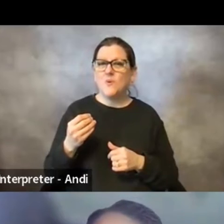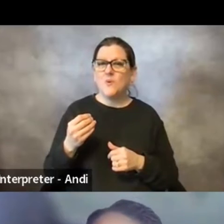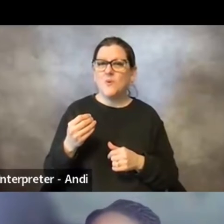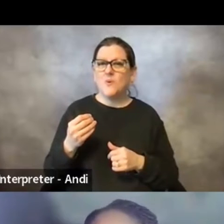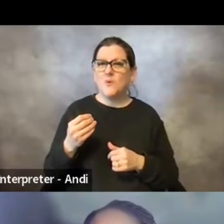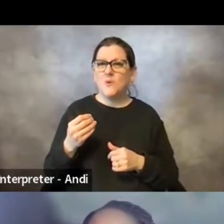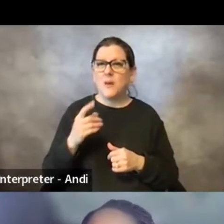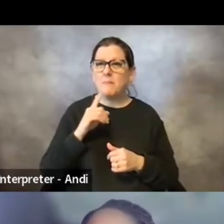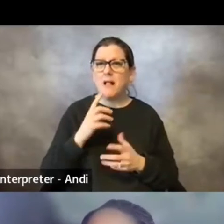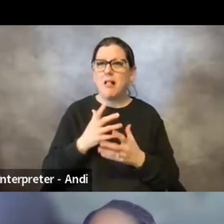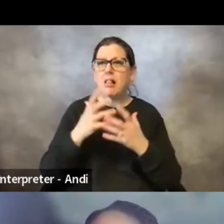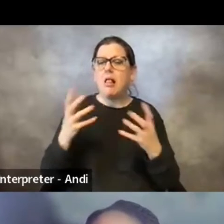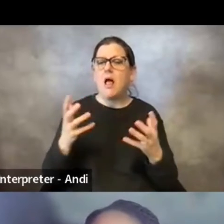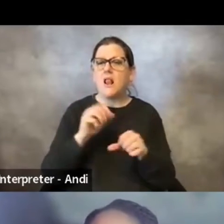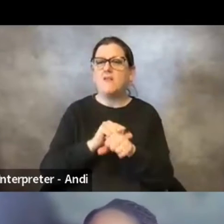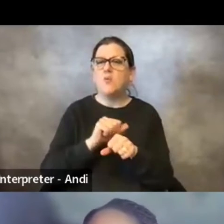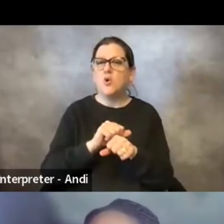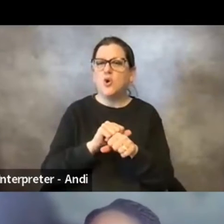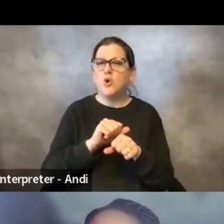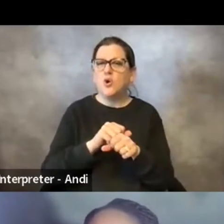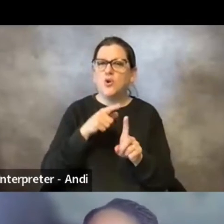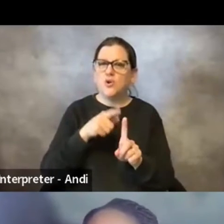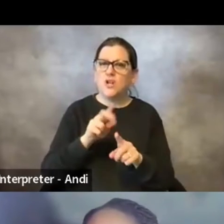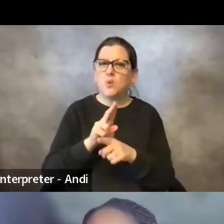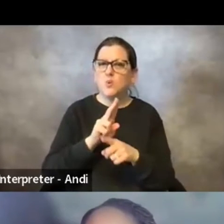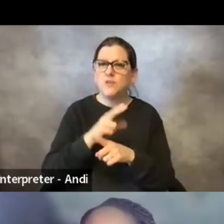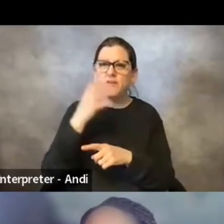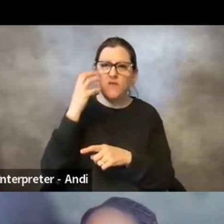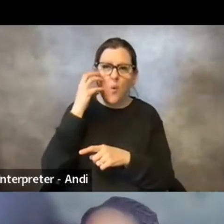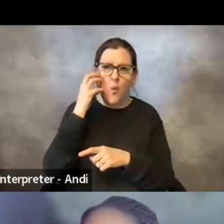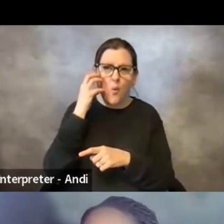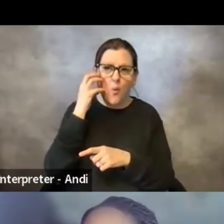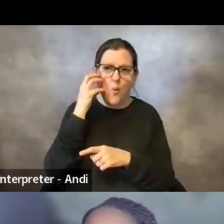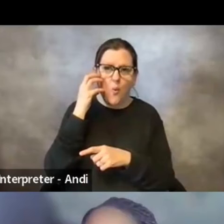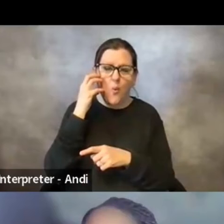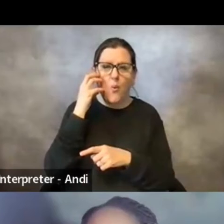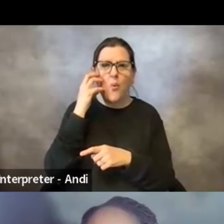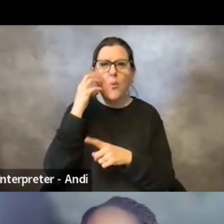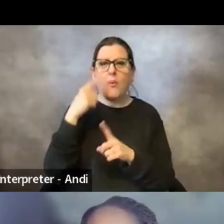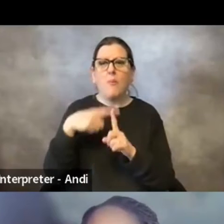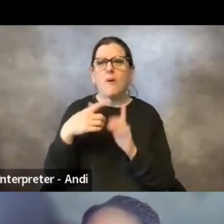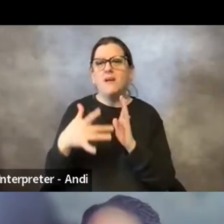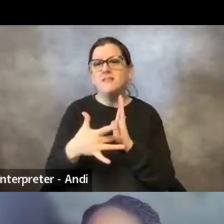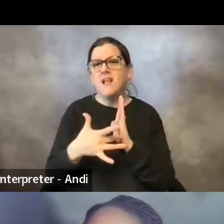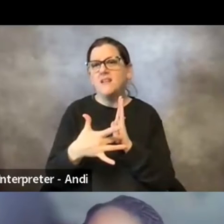of work in using phones, and technology to better help